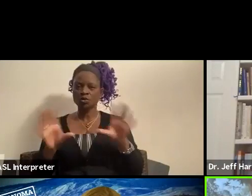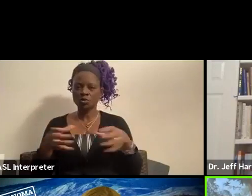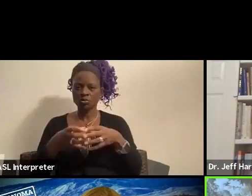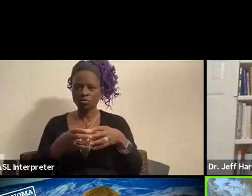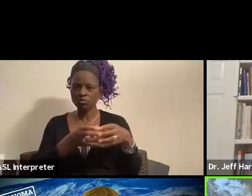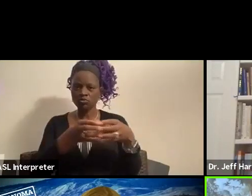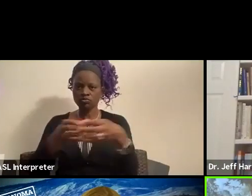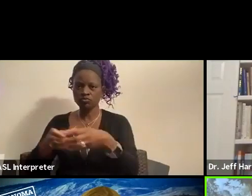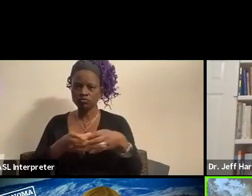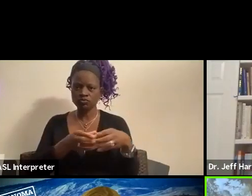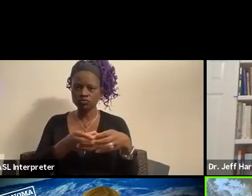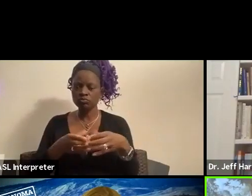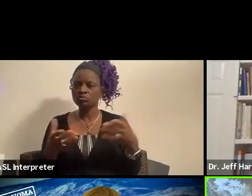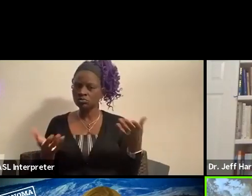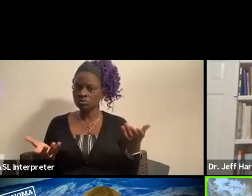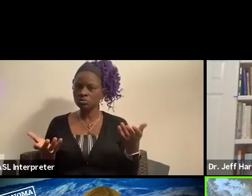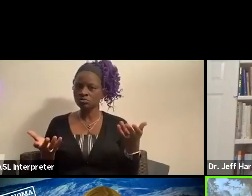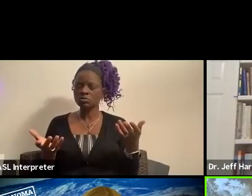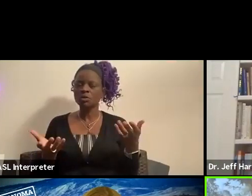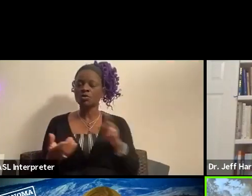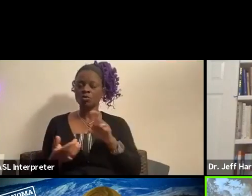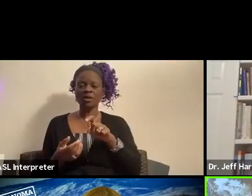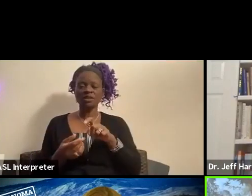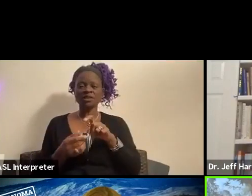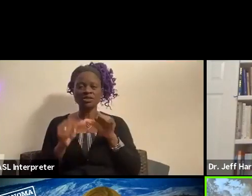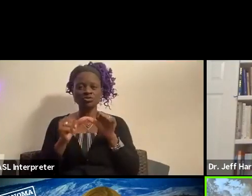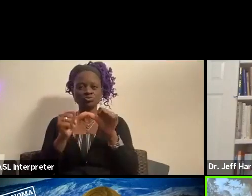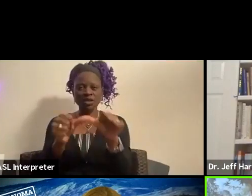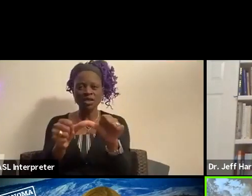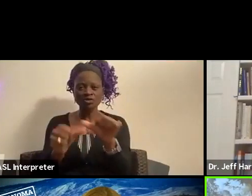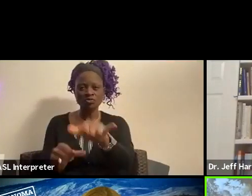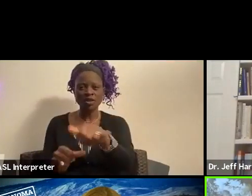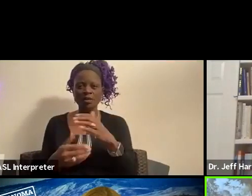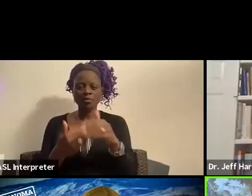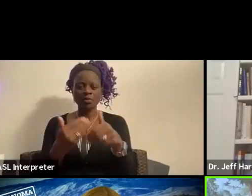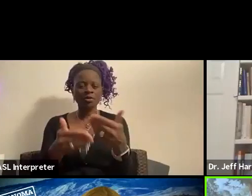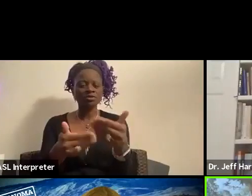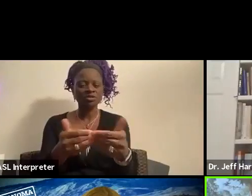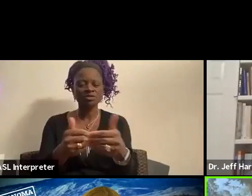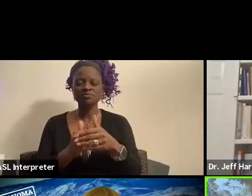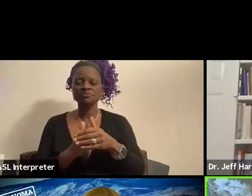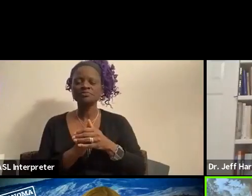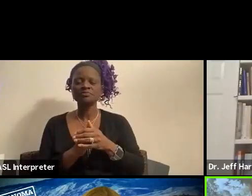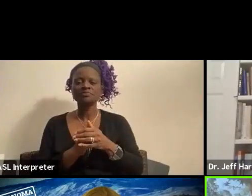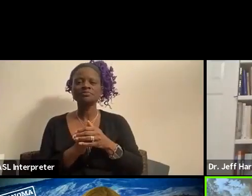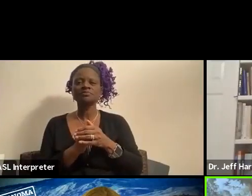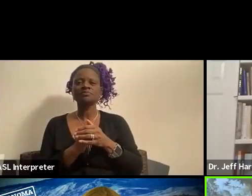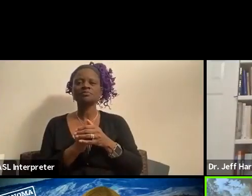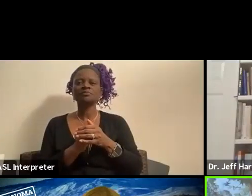And as we're able to vaccinate a greater and greater proportion of our population,